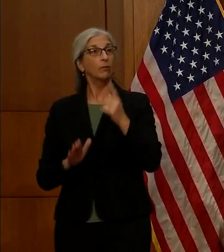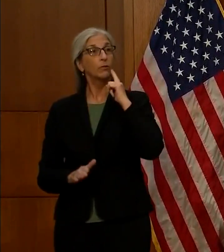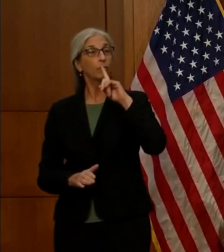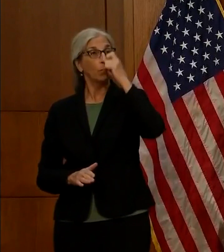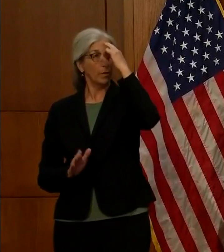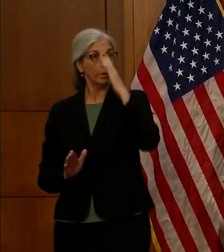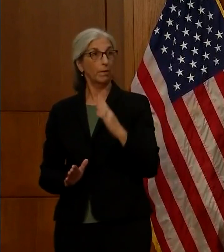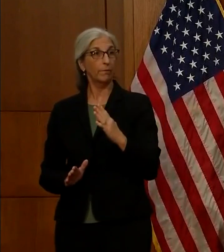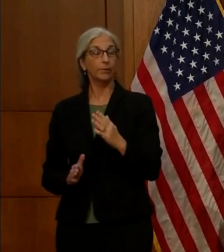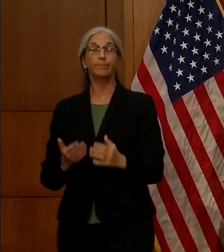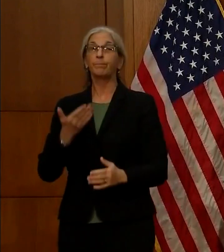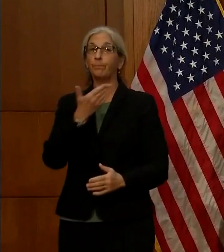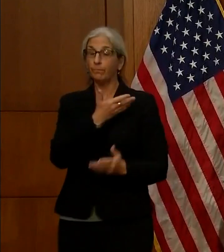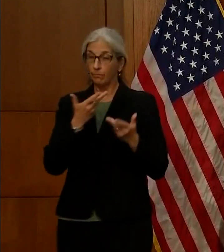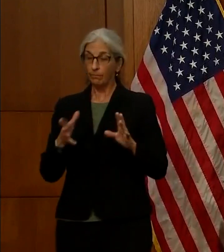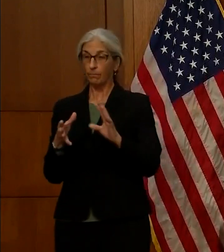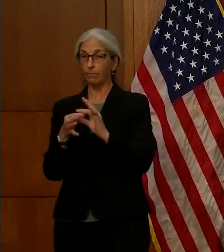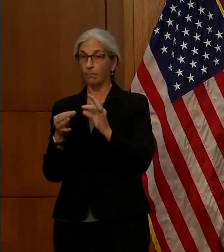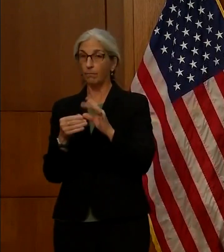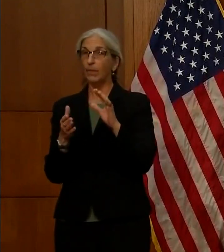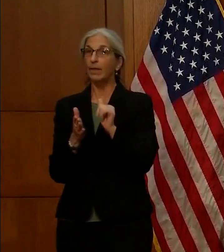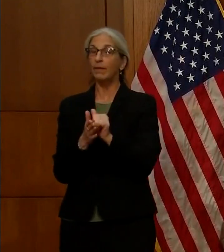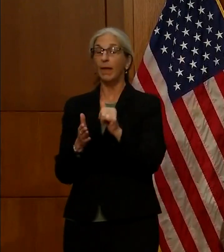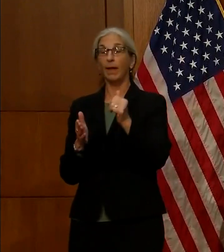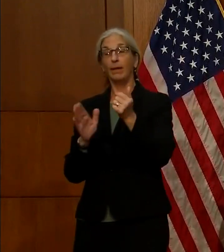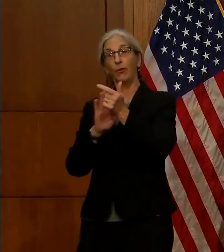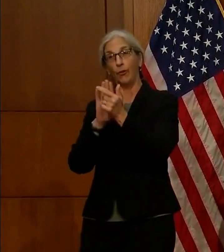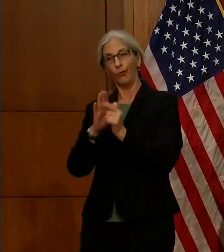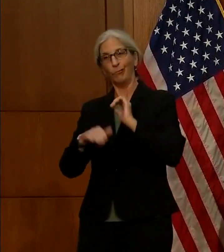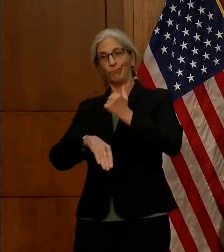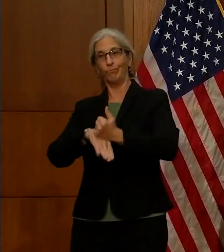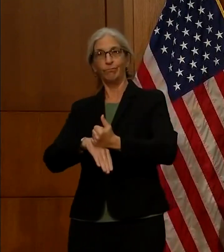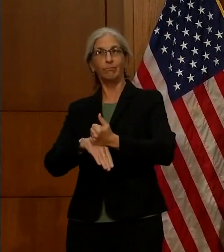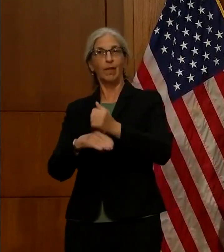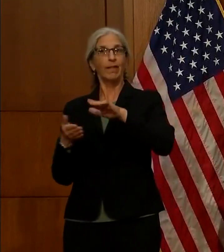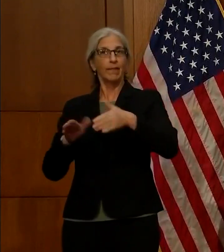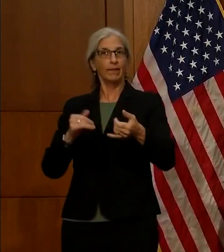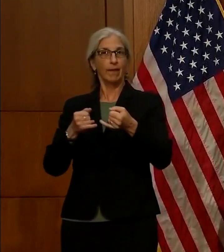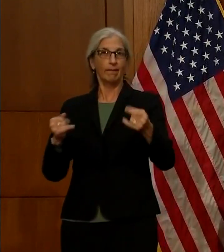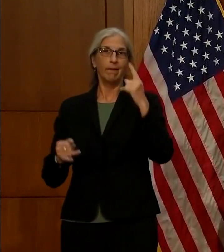RITA DAVIS COUNSEL TO THE GOVERNOR AS THE GOVERNOR HAS